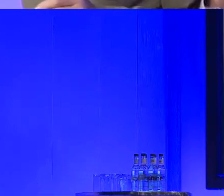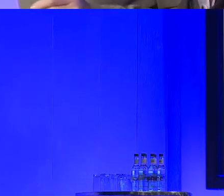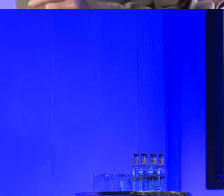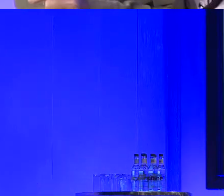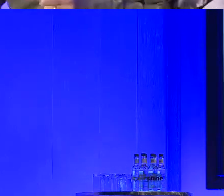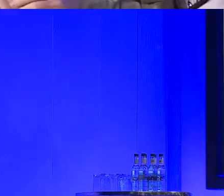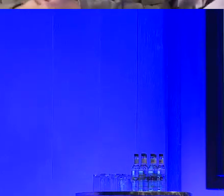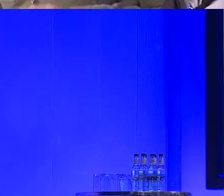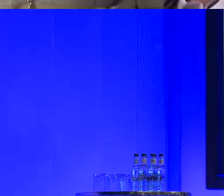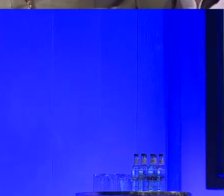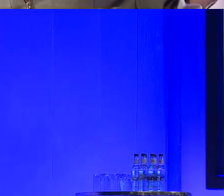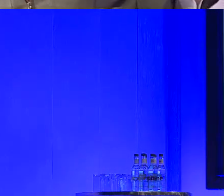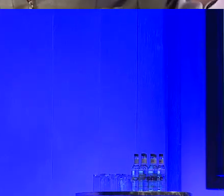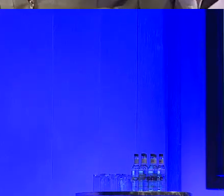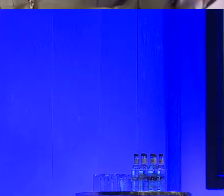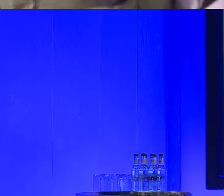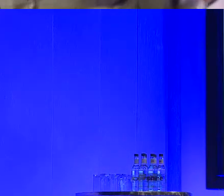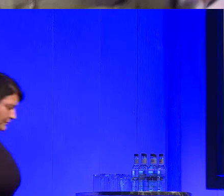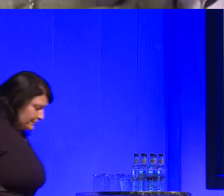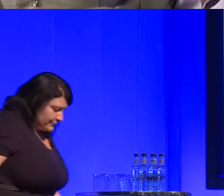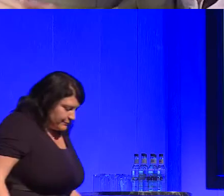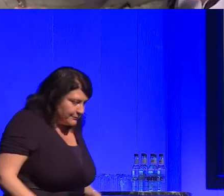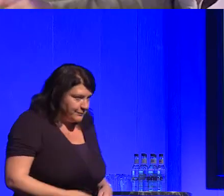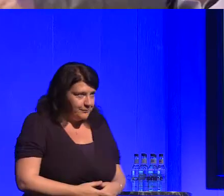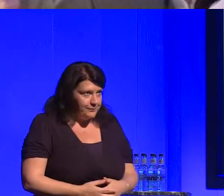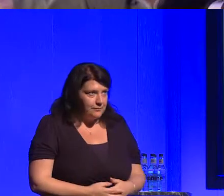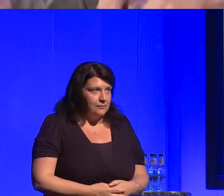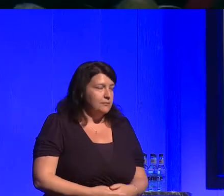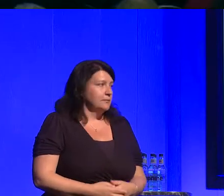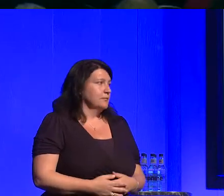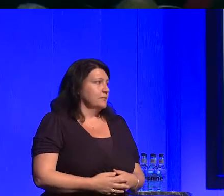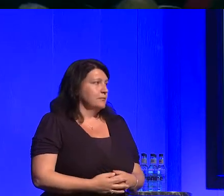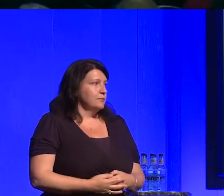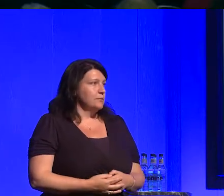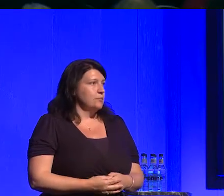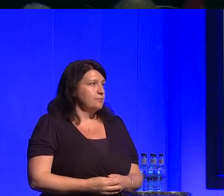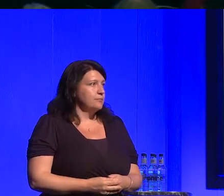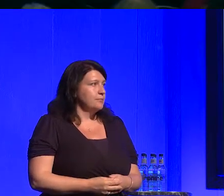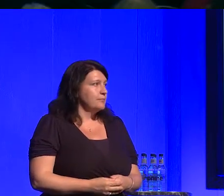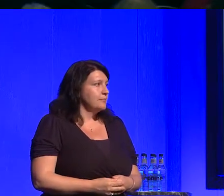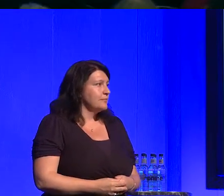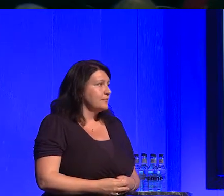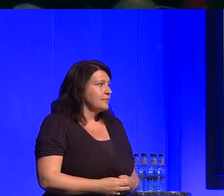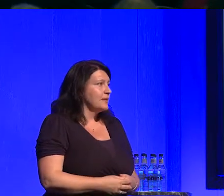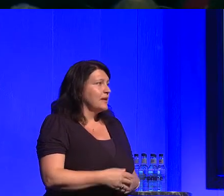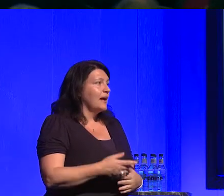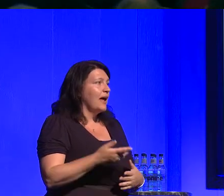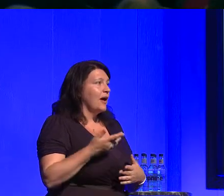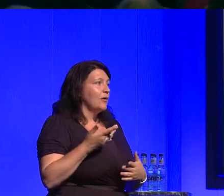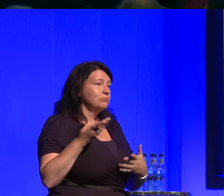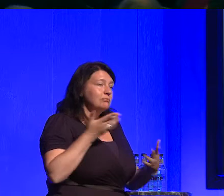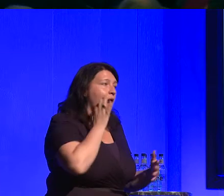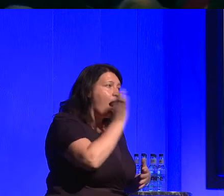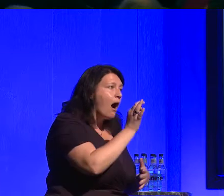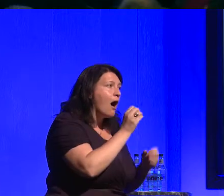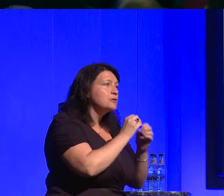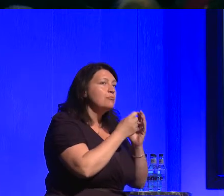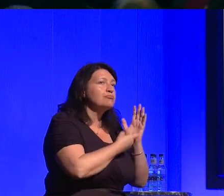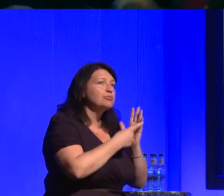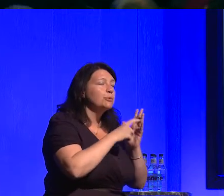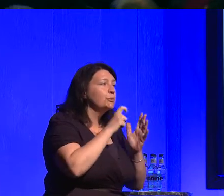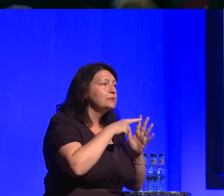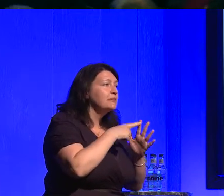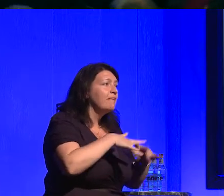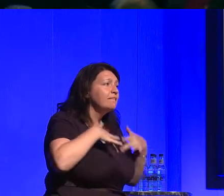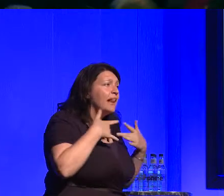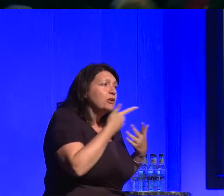So if I can invite Bruce to just provide his own reflections on that workshop and perhaps